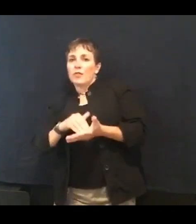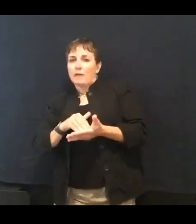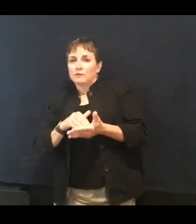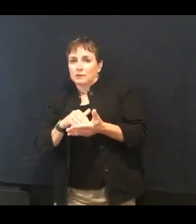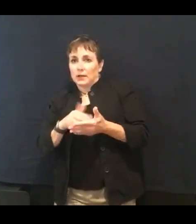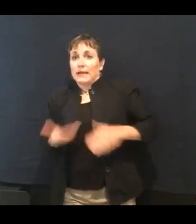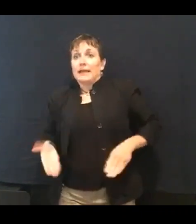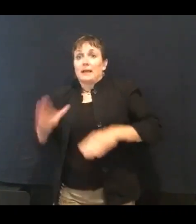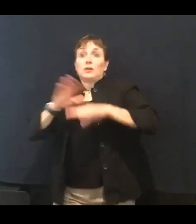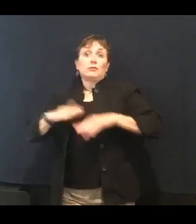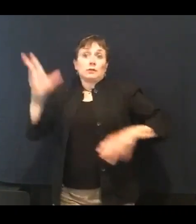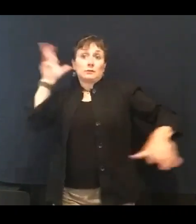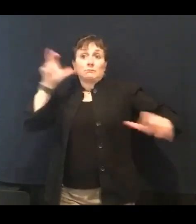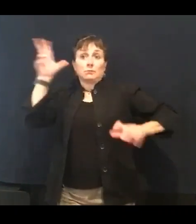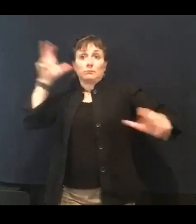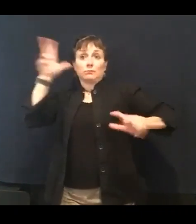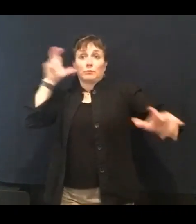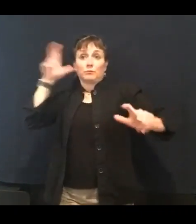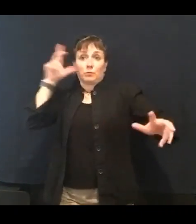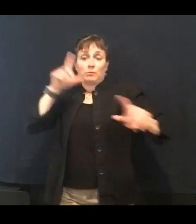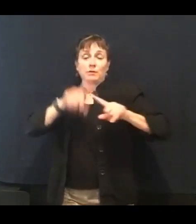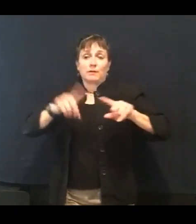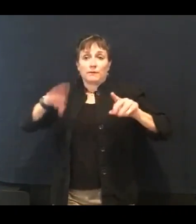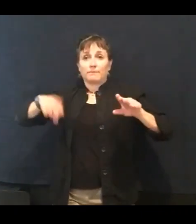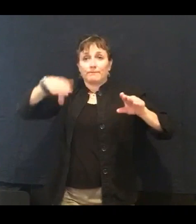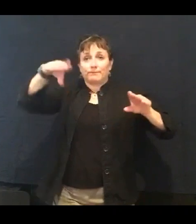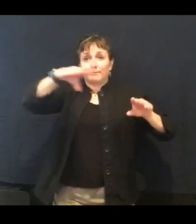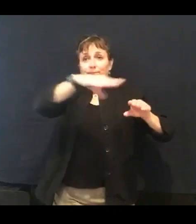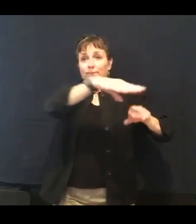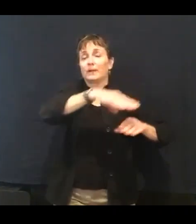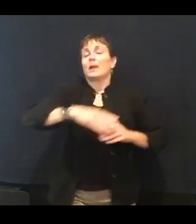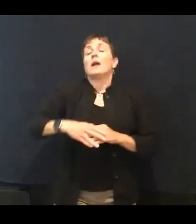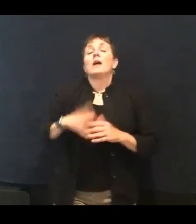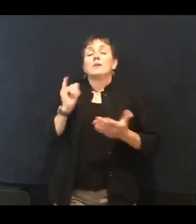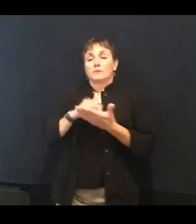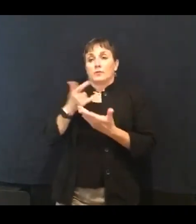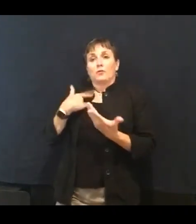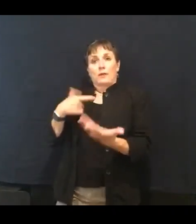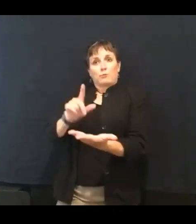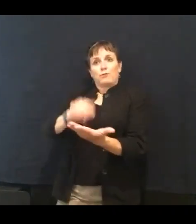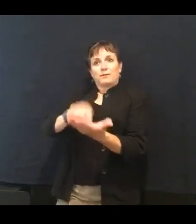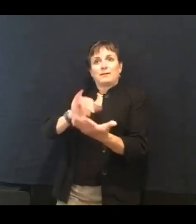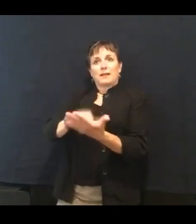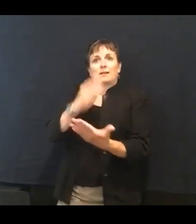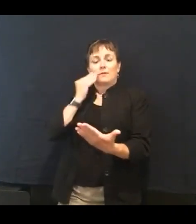across different frequencies. These findings were published in the peer reviewed scientific